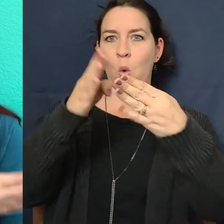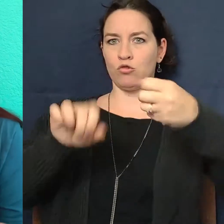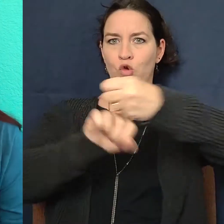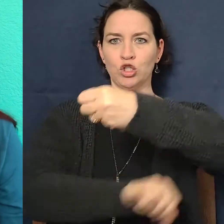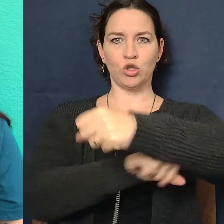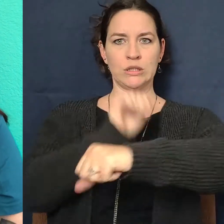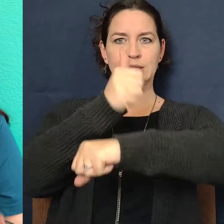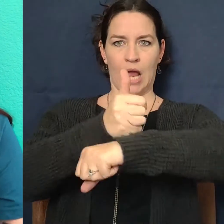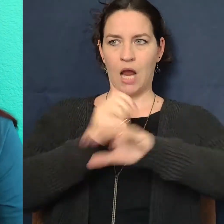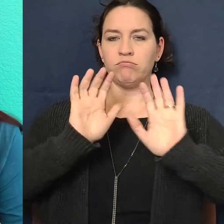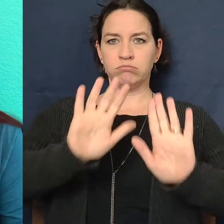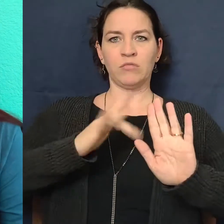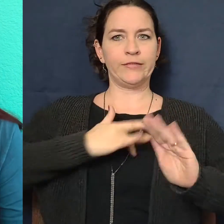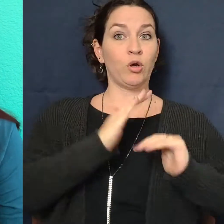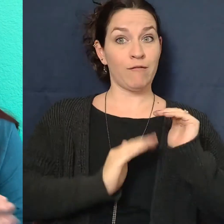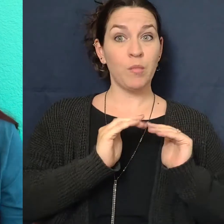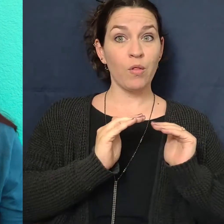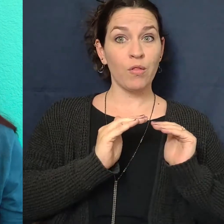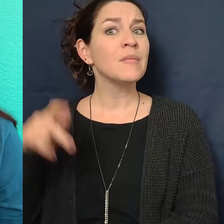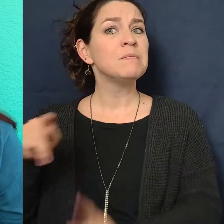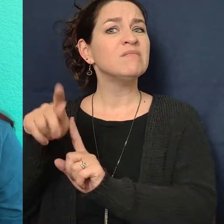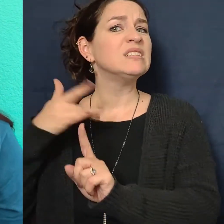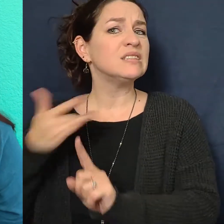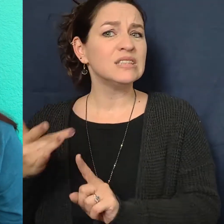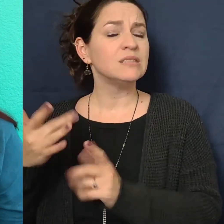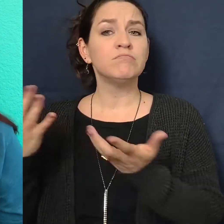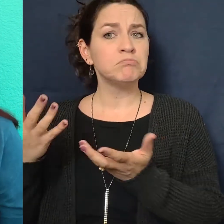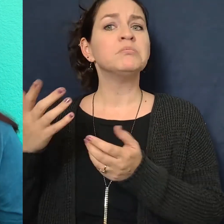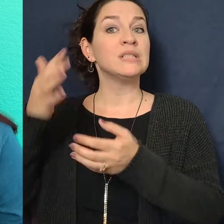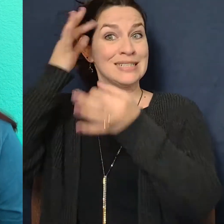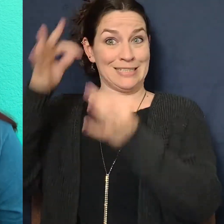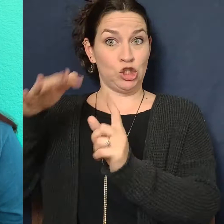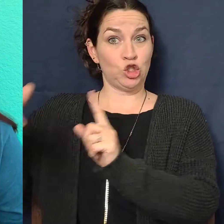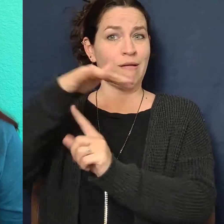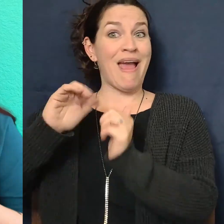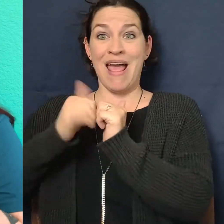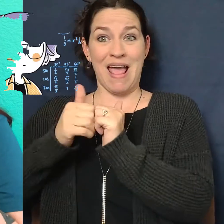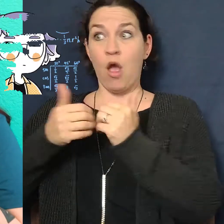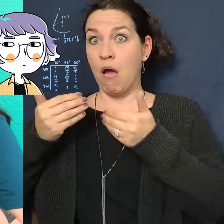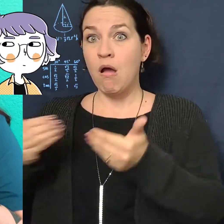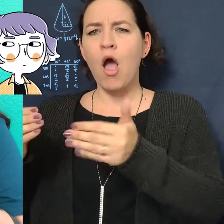to have that decision made, or they want to have that structure put in place. Perceivers are going to be deciding things also, but they may kind of hold